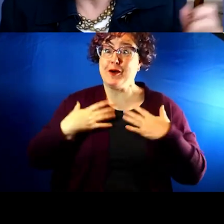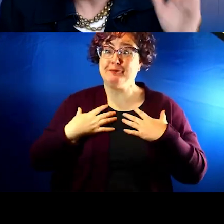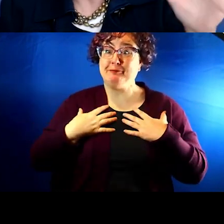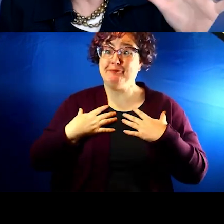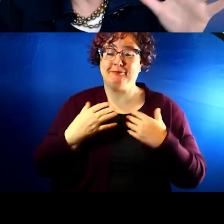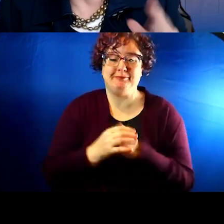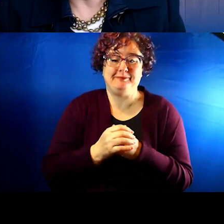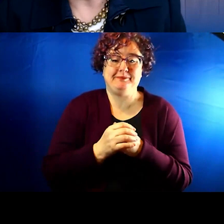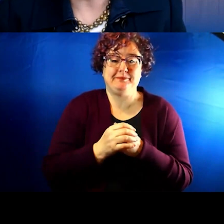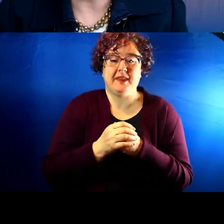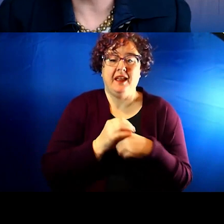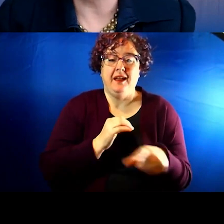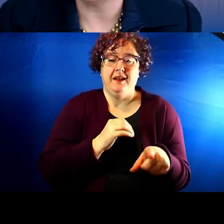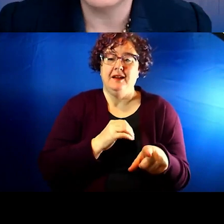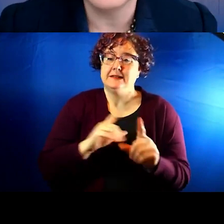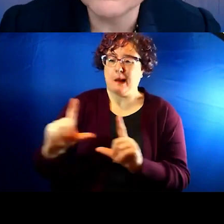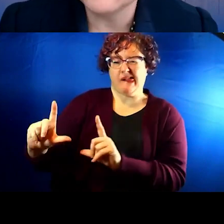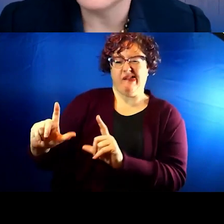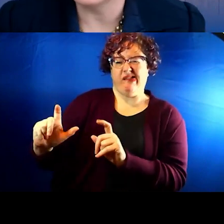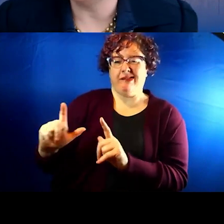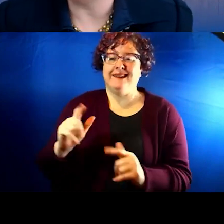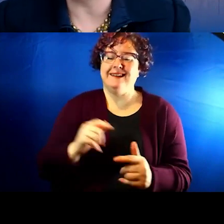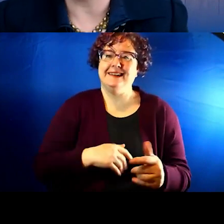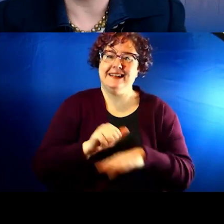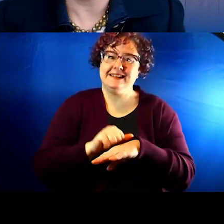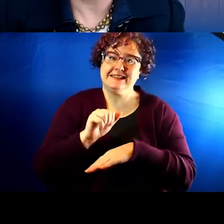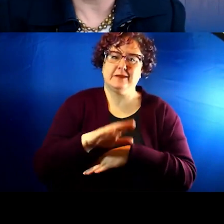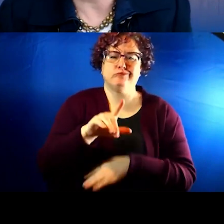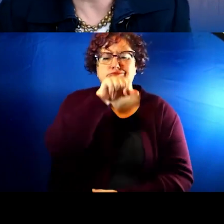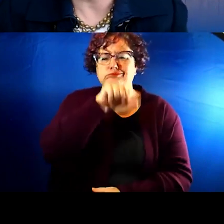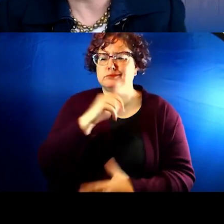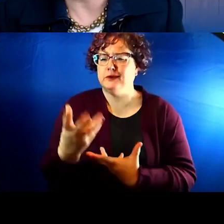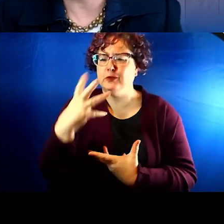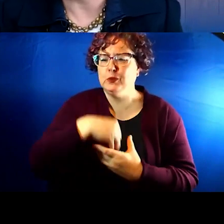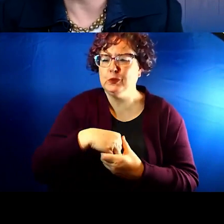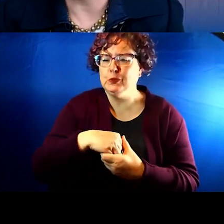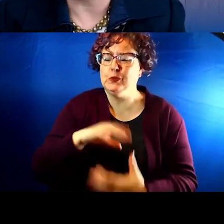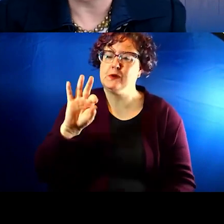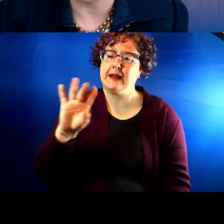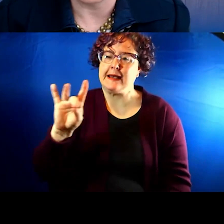TAKE A PICTURE AND SEND IT IN. WE WOULD LOVE TO INCLUDE THESE IN A 988 SPOTTED SEGMENT.